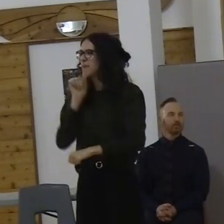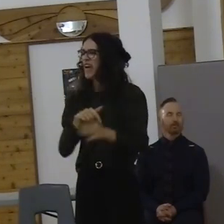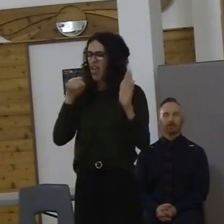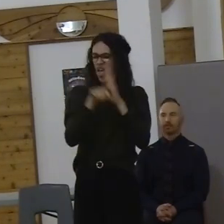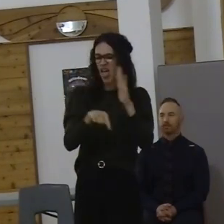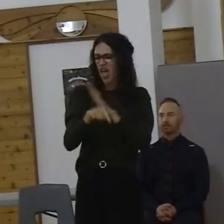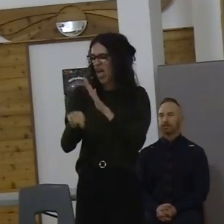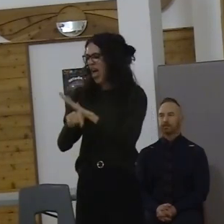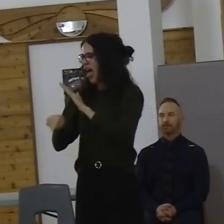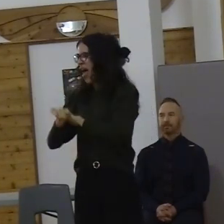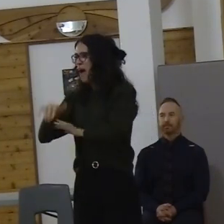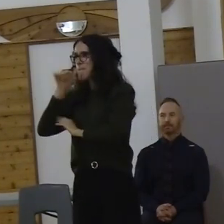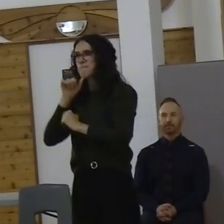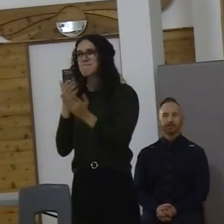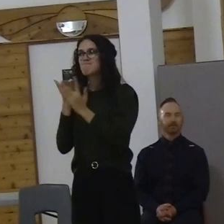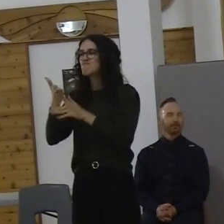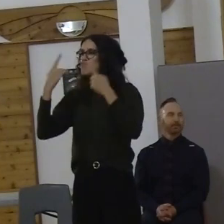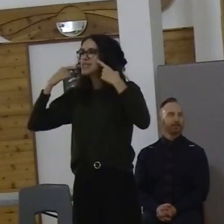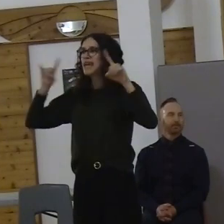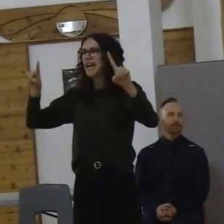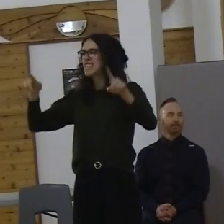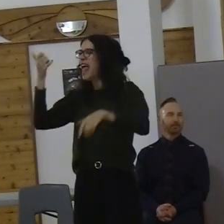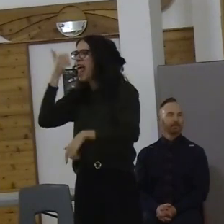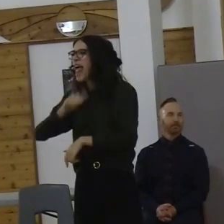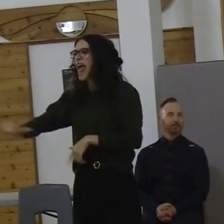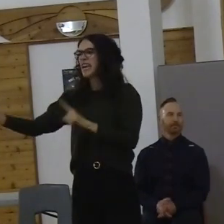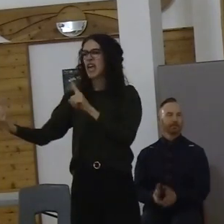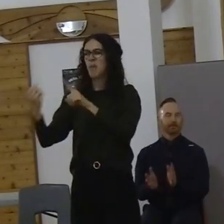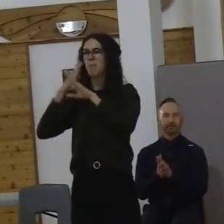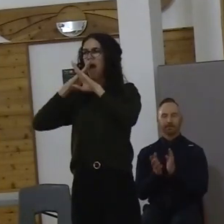we can overcome anything wish